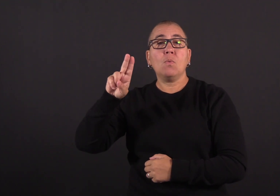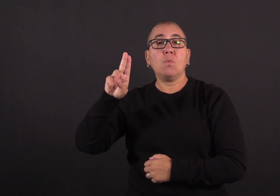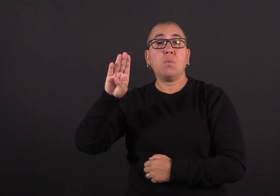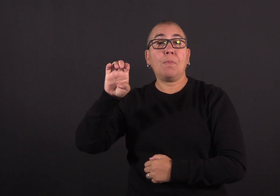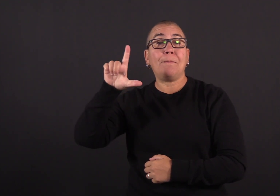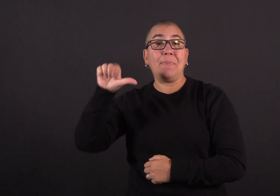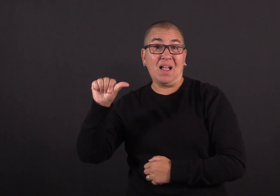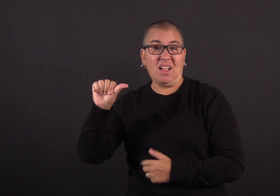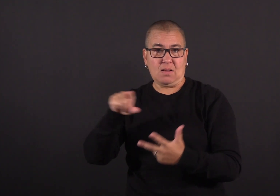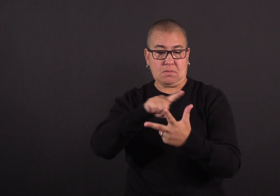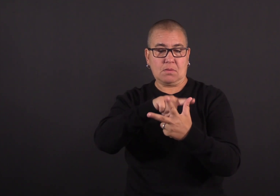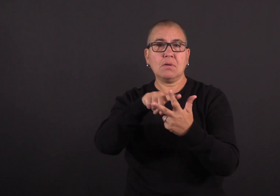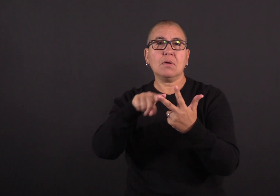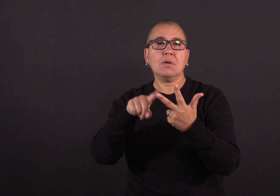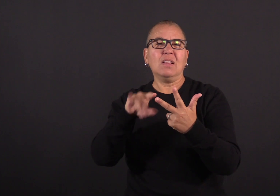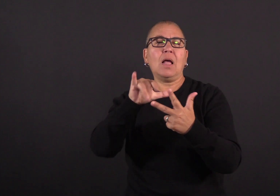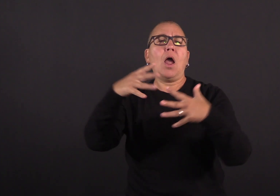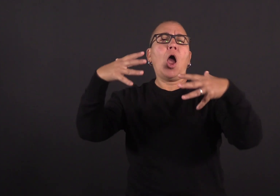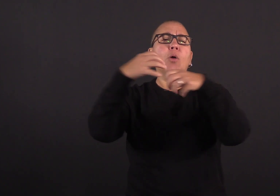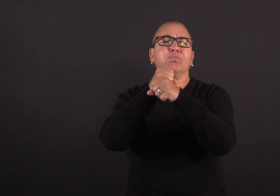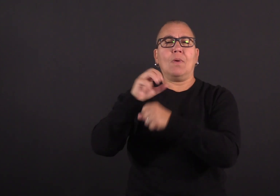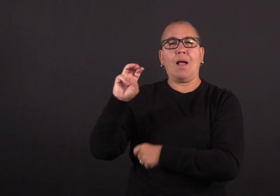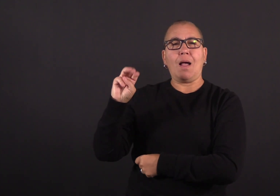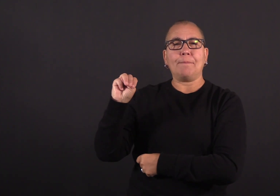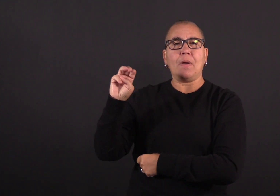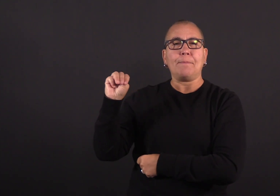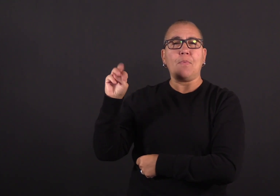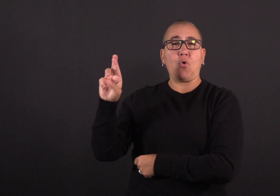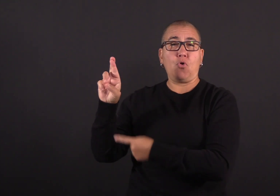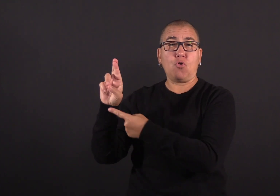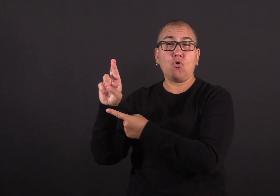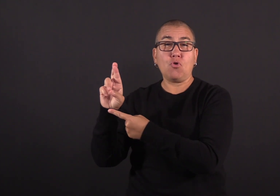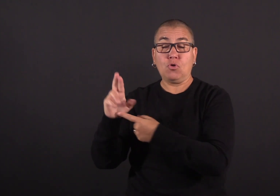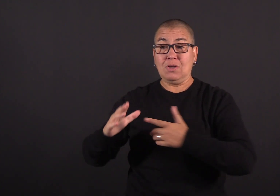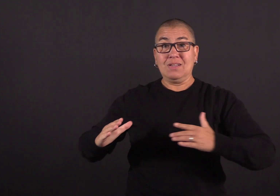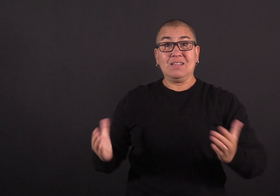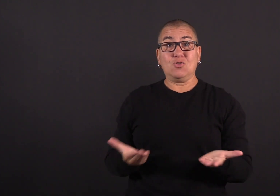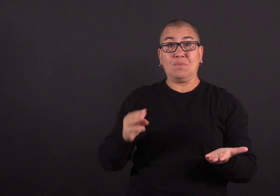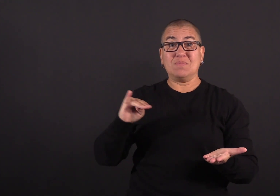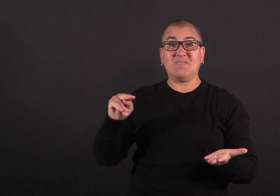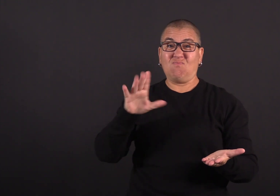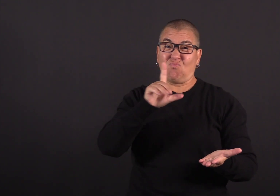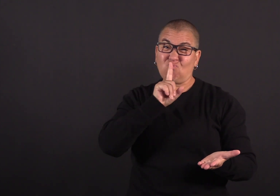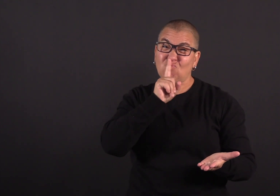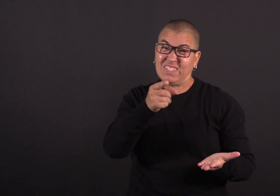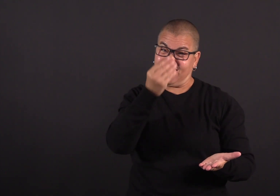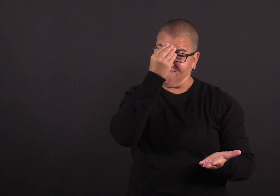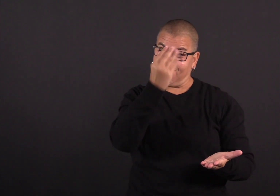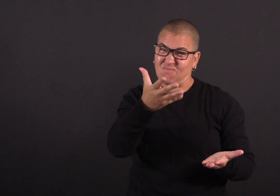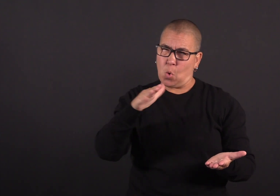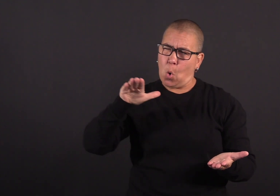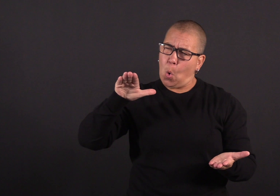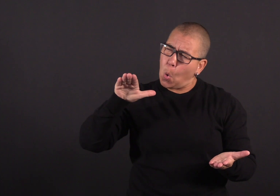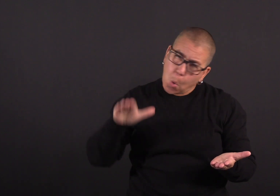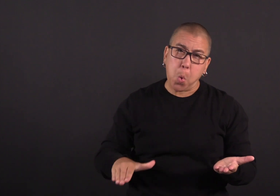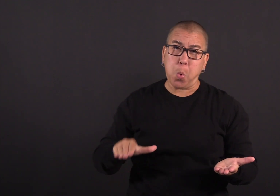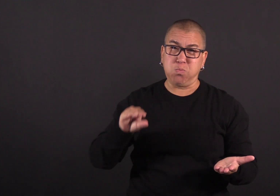Singh said. “They don't want to do anything that might potentially harm their kids.”